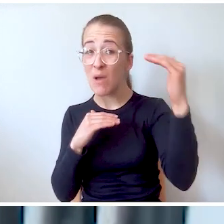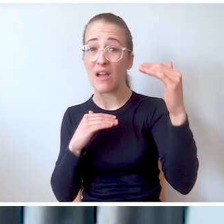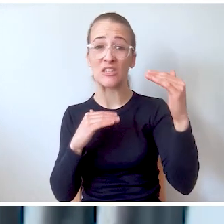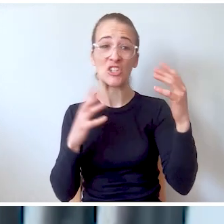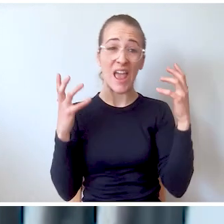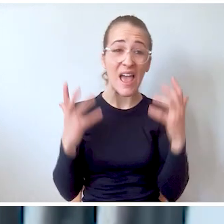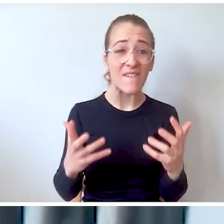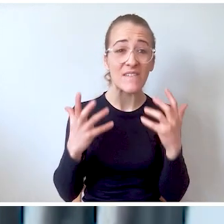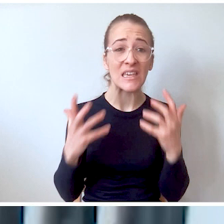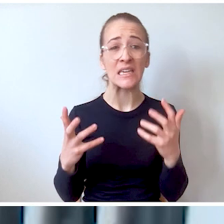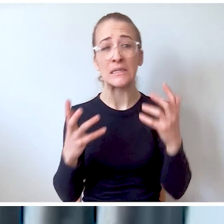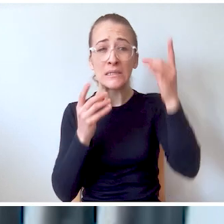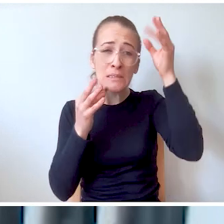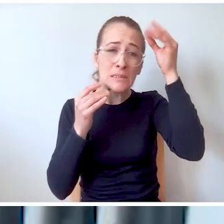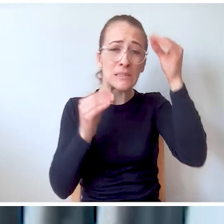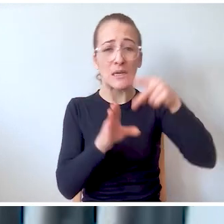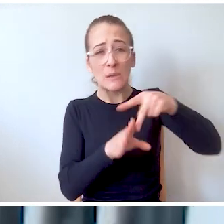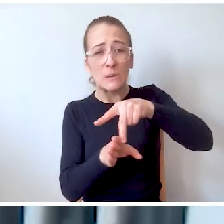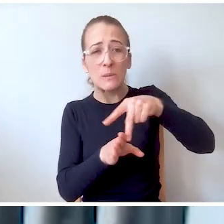But then I thought about the contents of the book